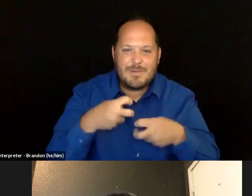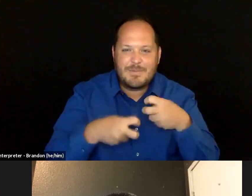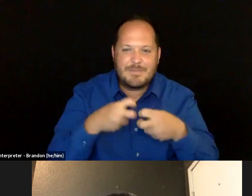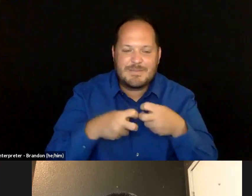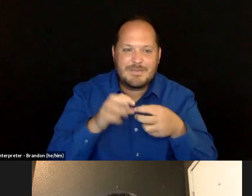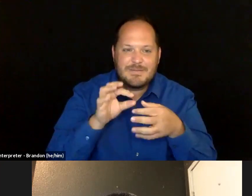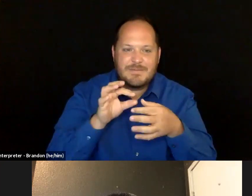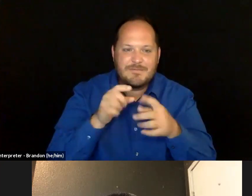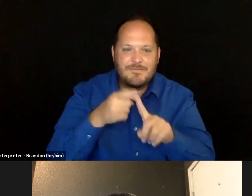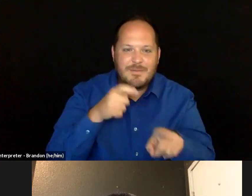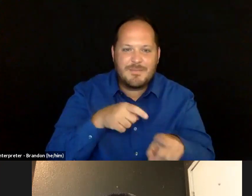I'm going to move us forward.